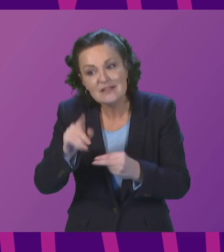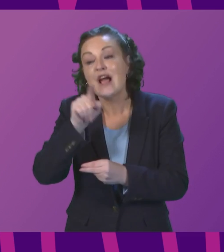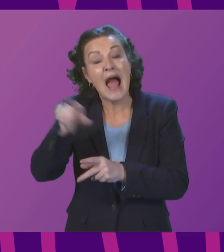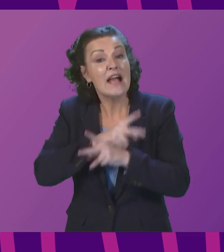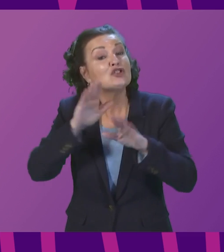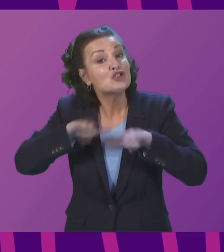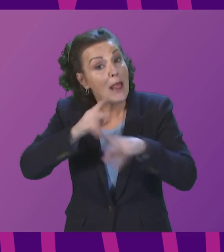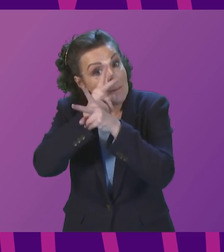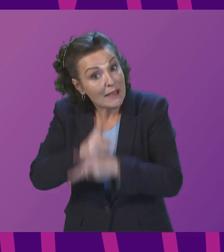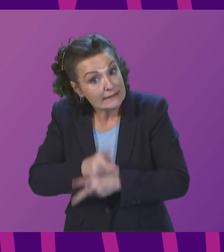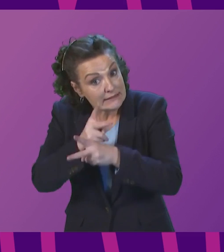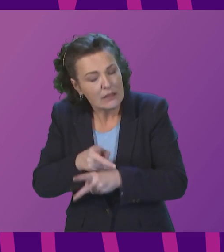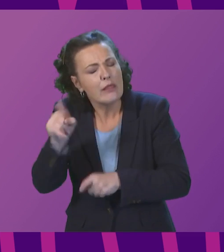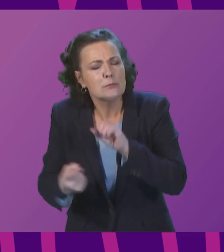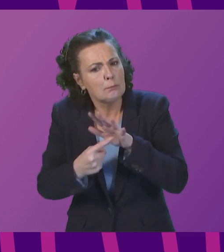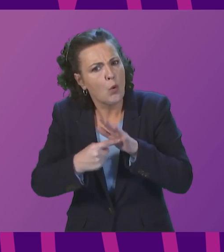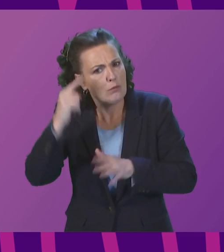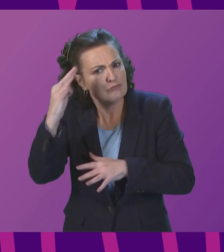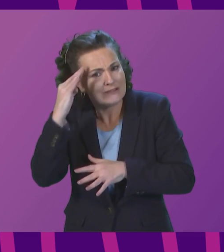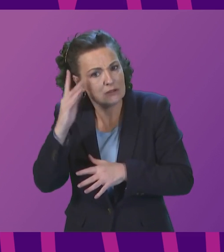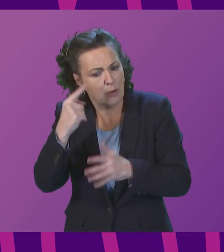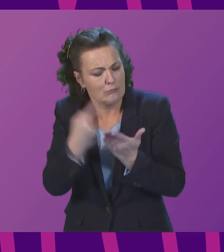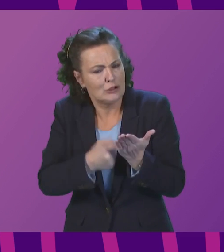That is an important principle, but of course we will play close attention to the points